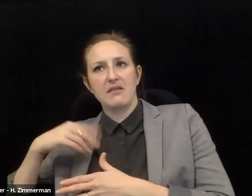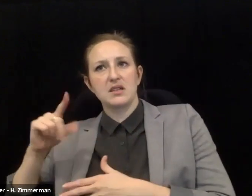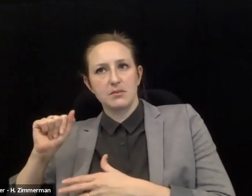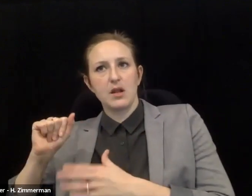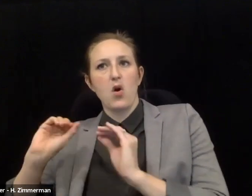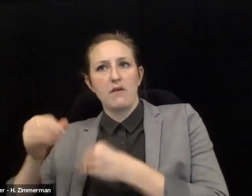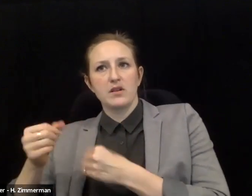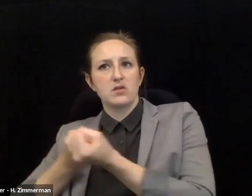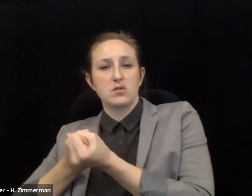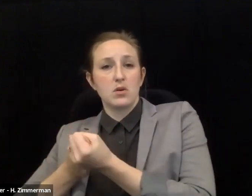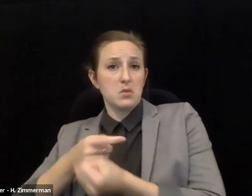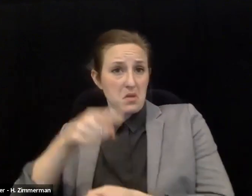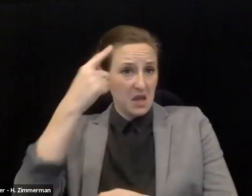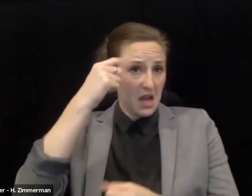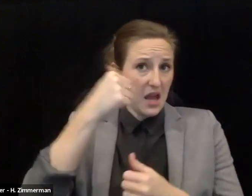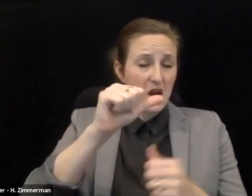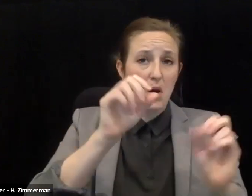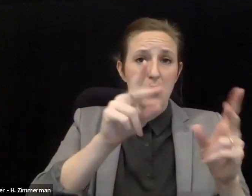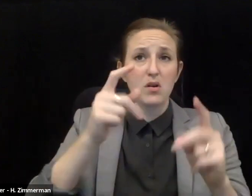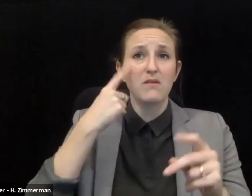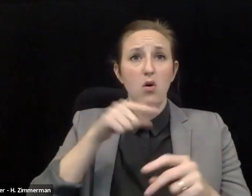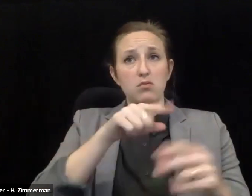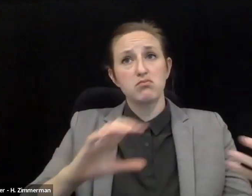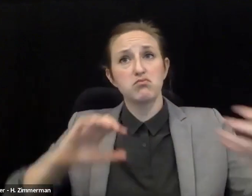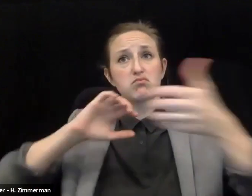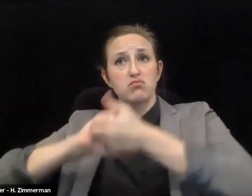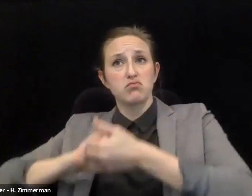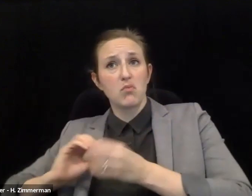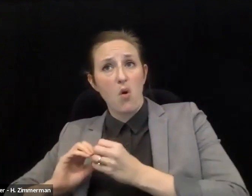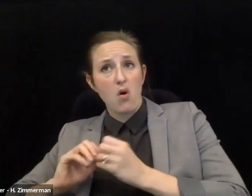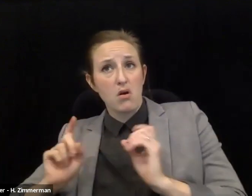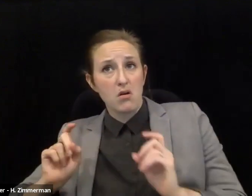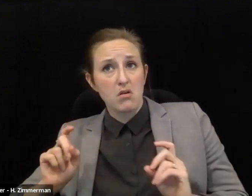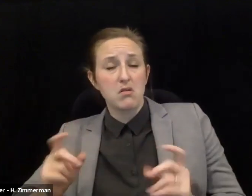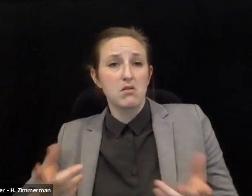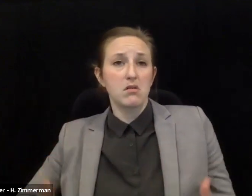If you all see any opportunities for further collaborations.